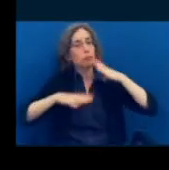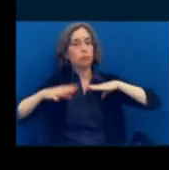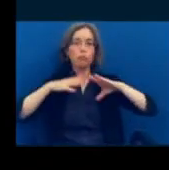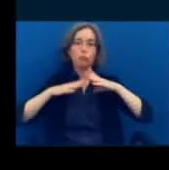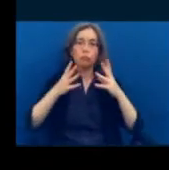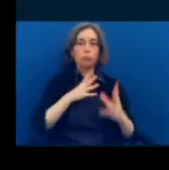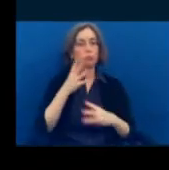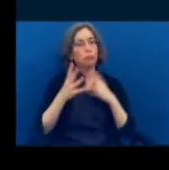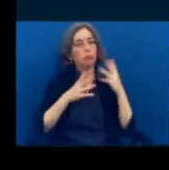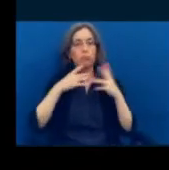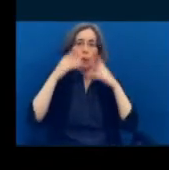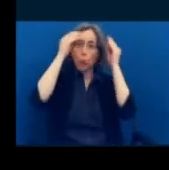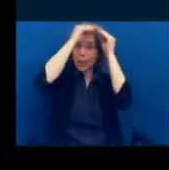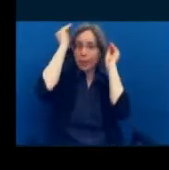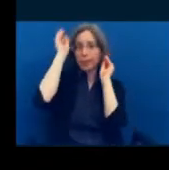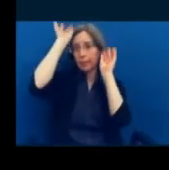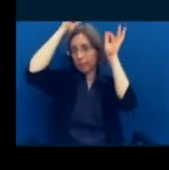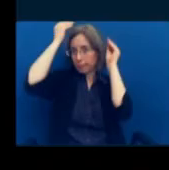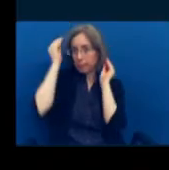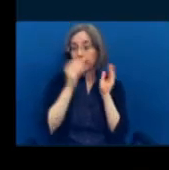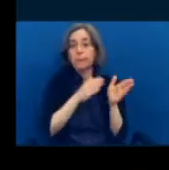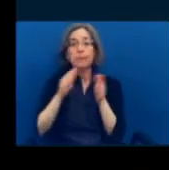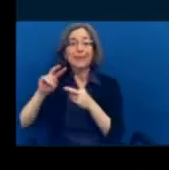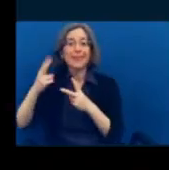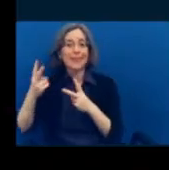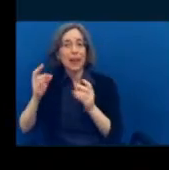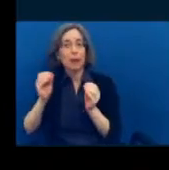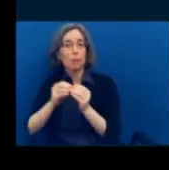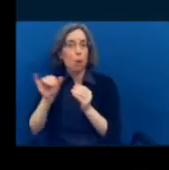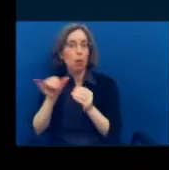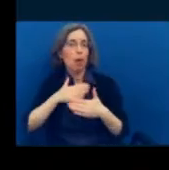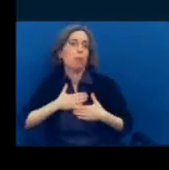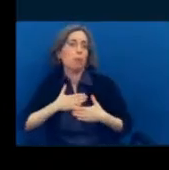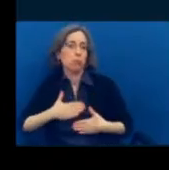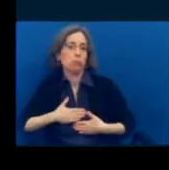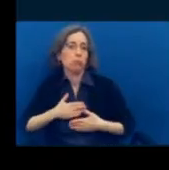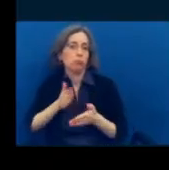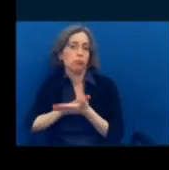ANOTHER WOMAN WHO'S SEXUAL AND MONSTROUS, AT THE FEET ARE